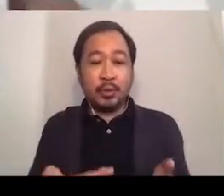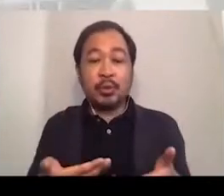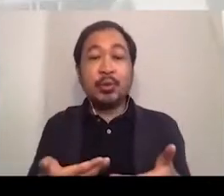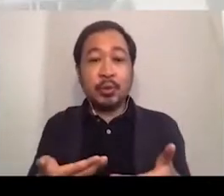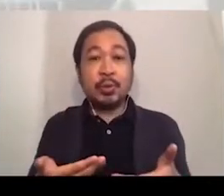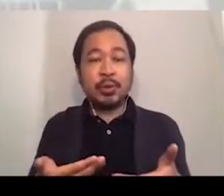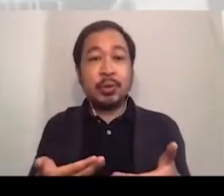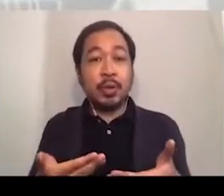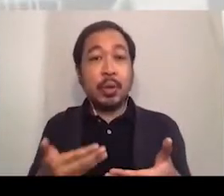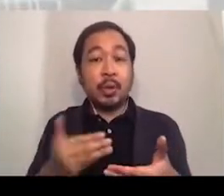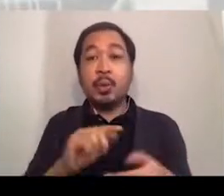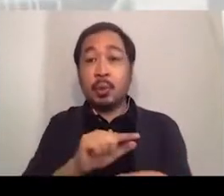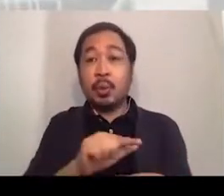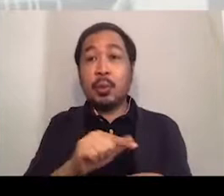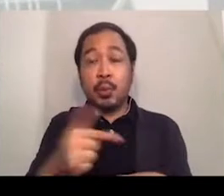speaking in the following order: